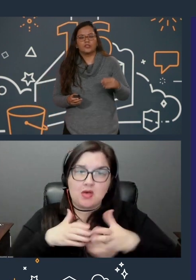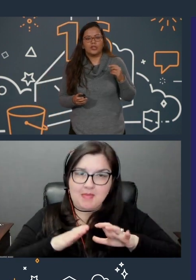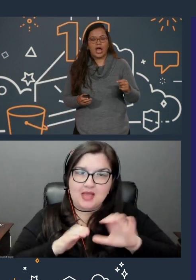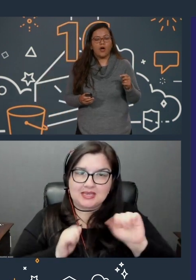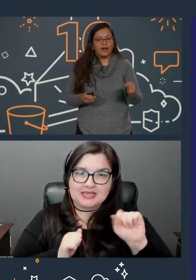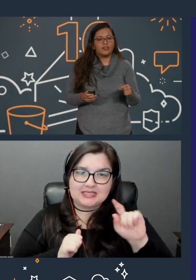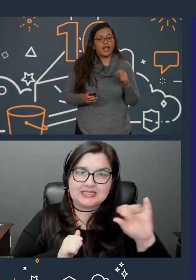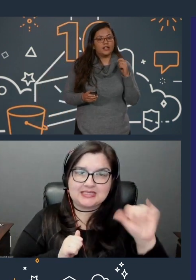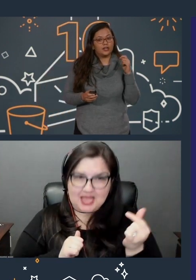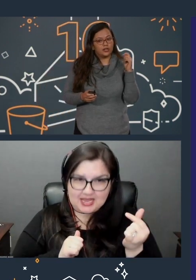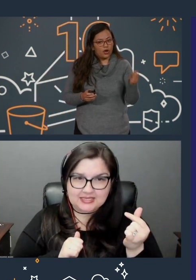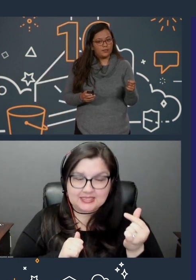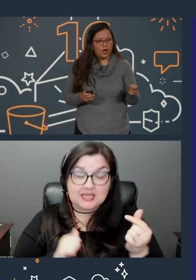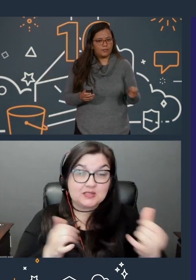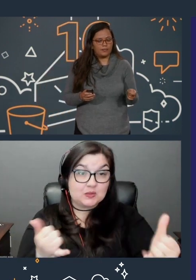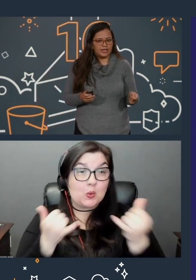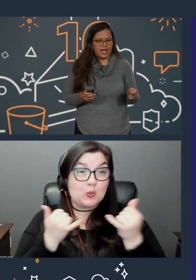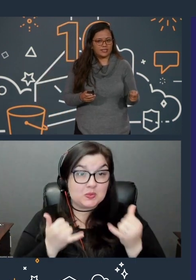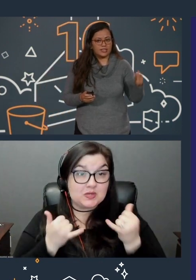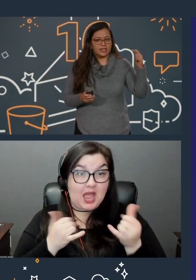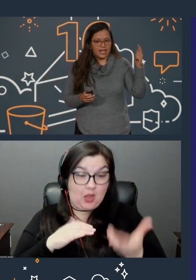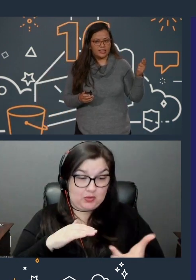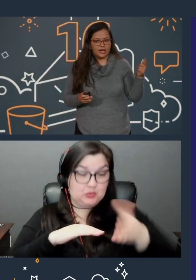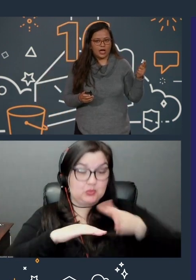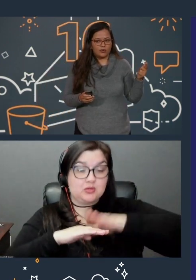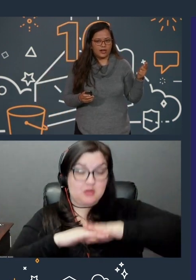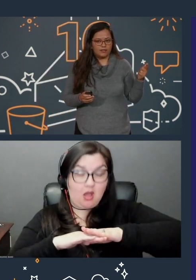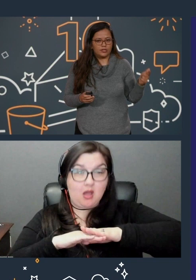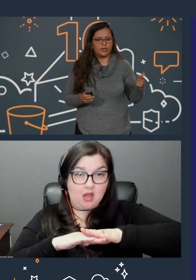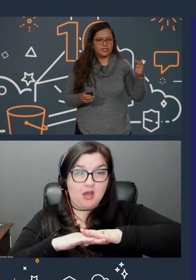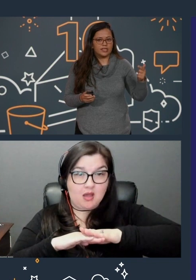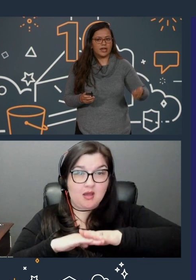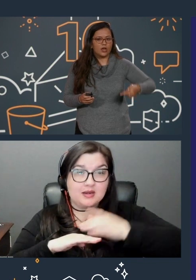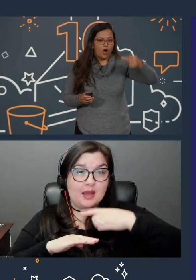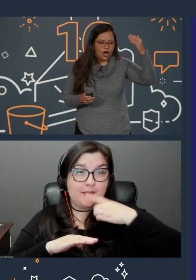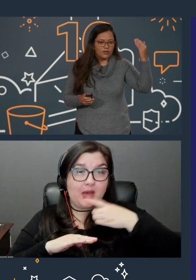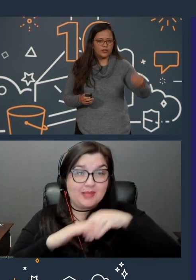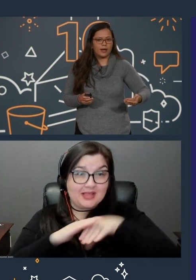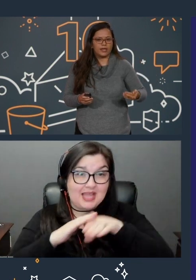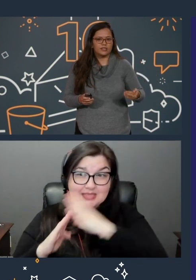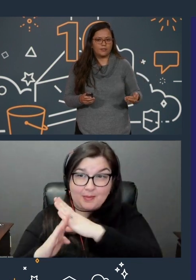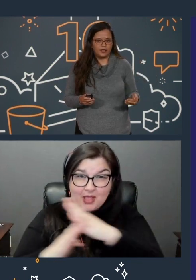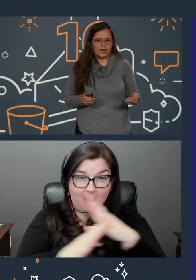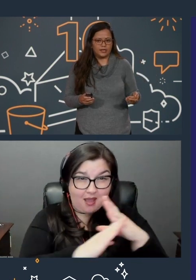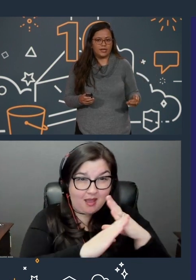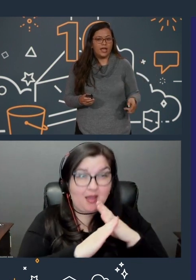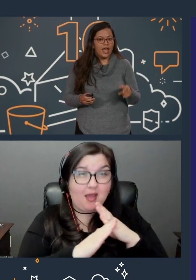So now after I turn on Block Public Access at the account level, you can see that all the buckets are protected